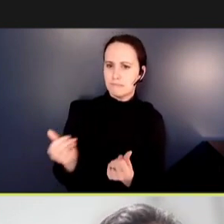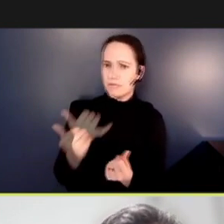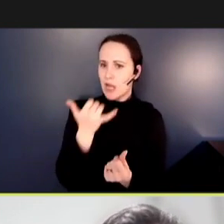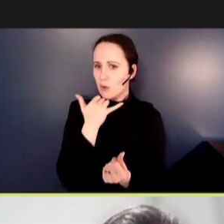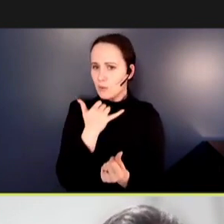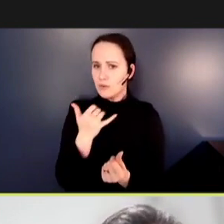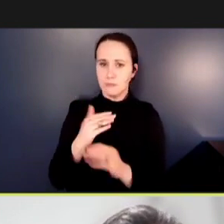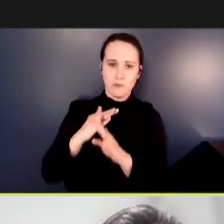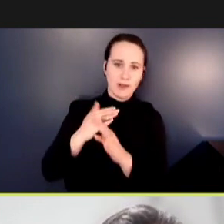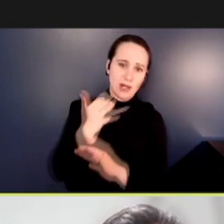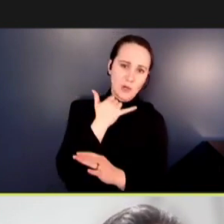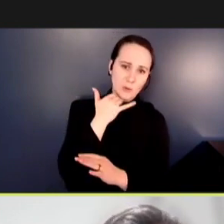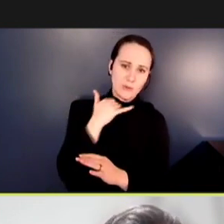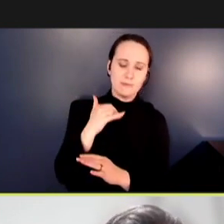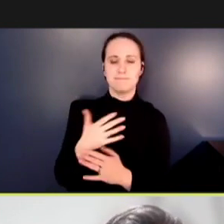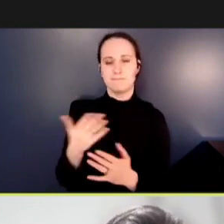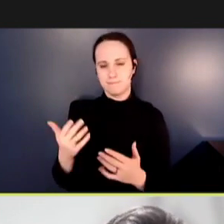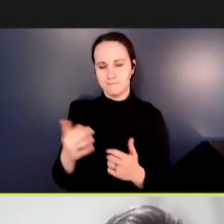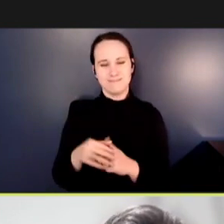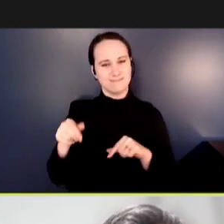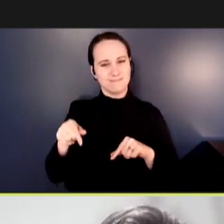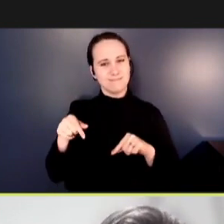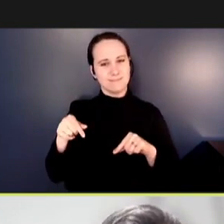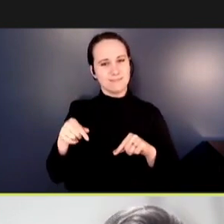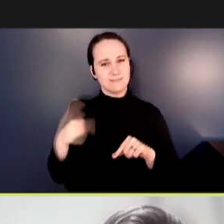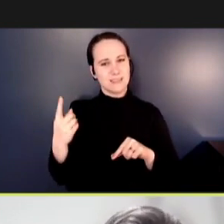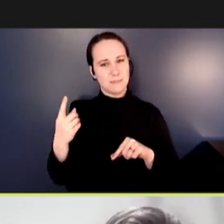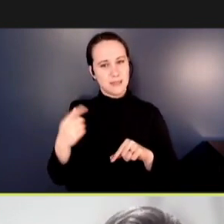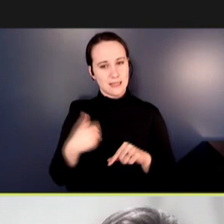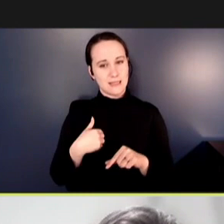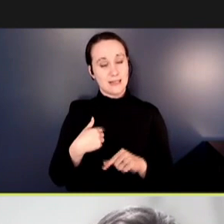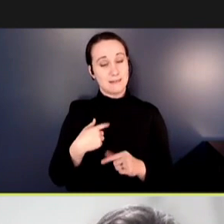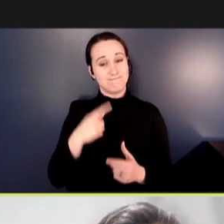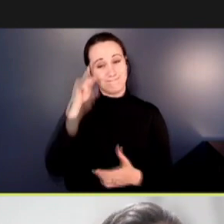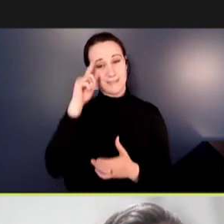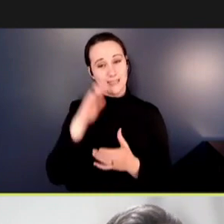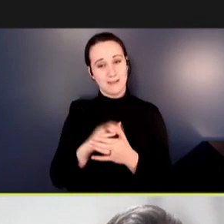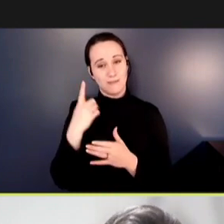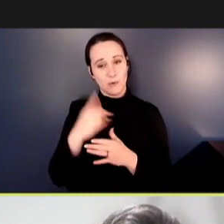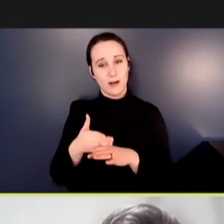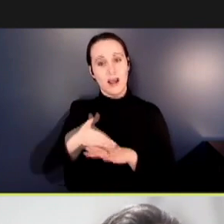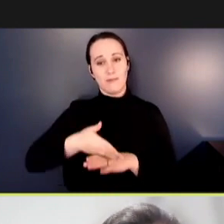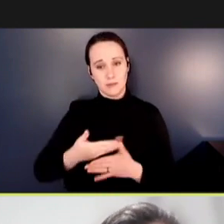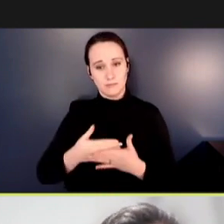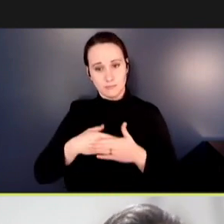this is going to be something that I think for antenatal care providers is going to be more and